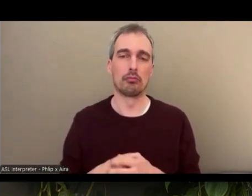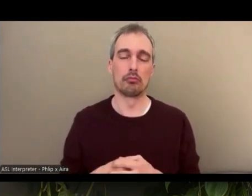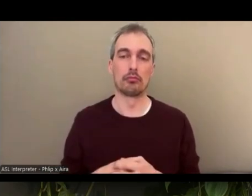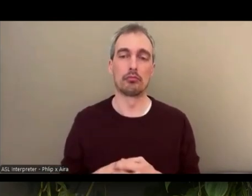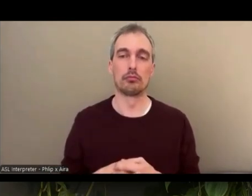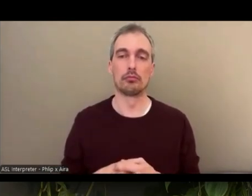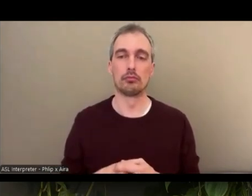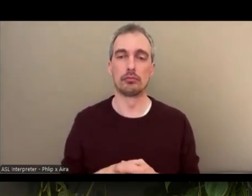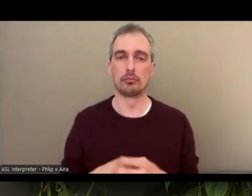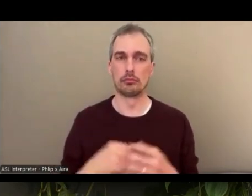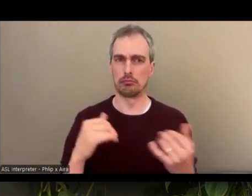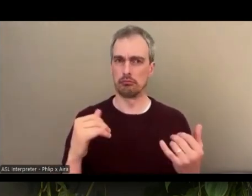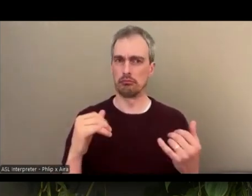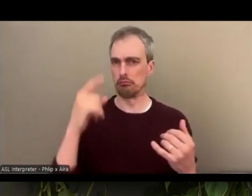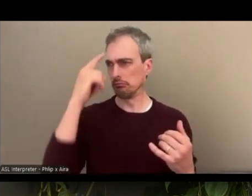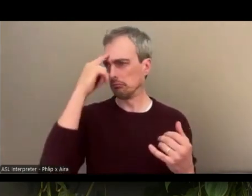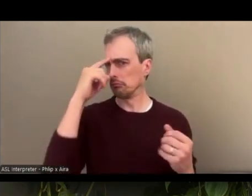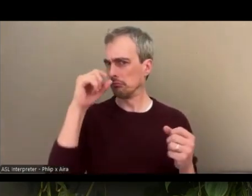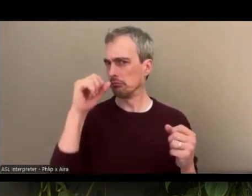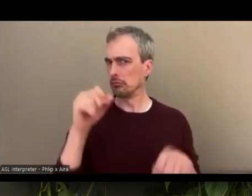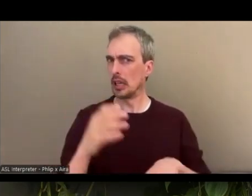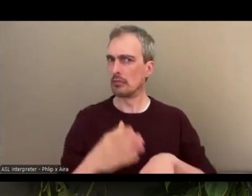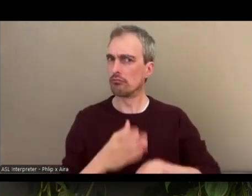We can do better. We can have a little bit more going on here.